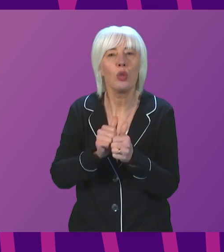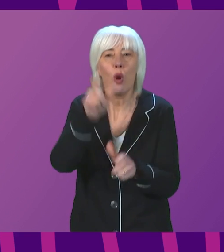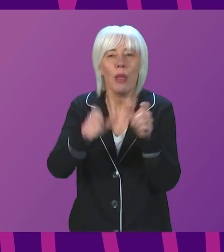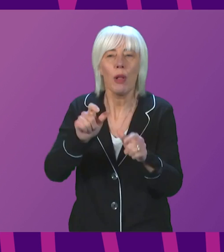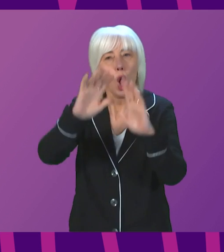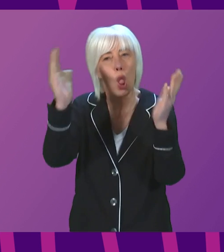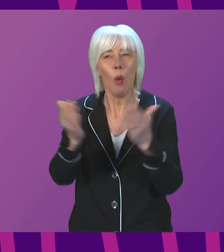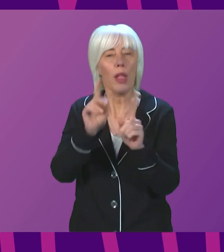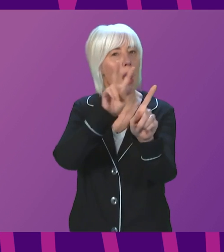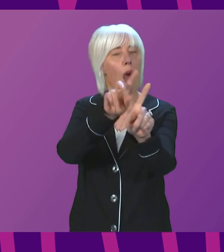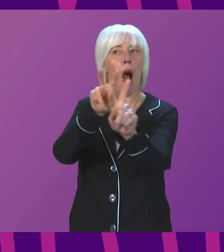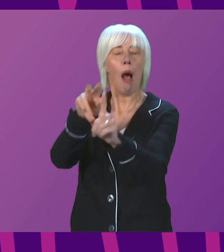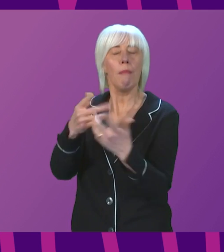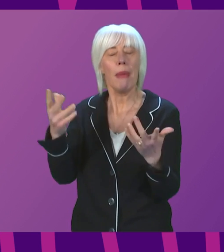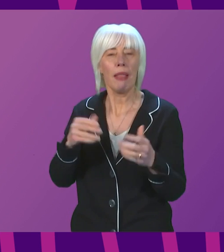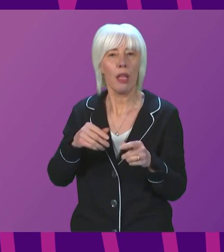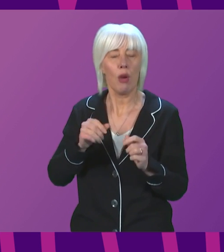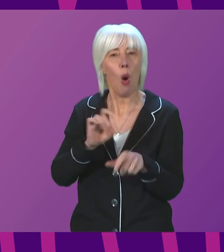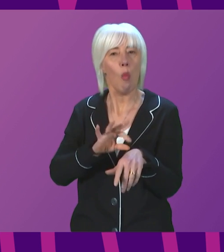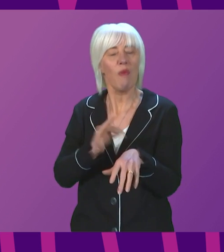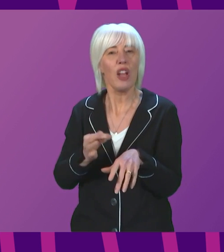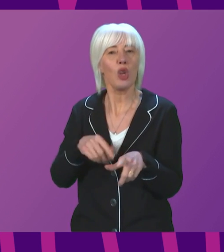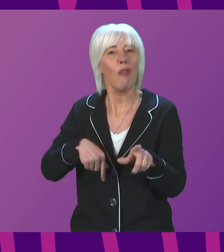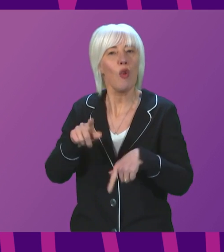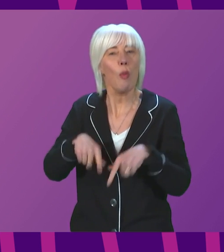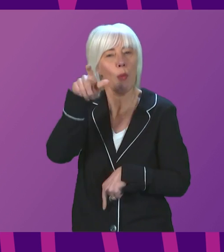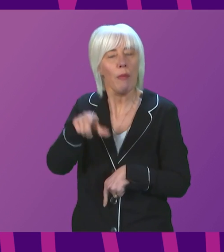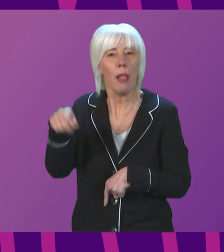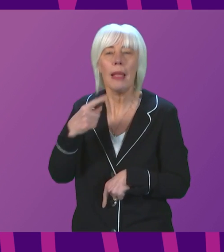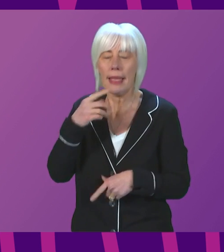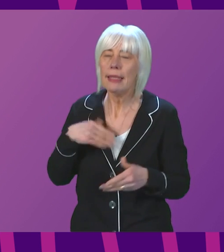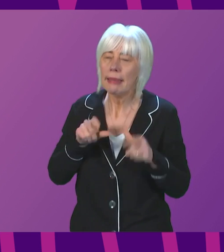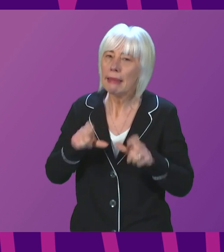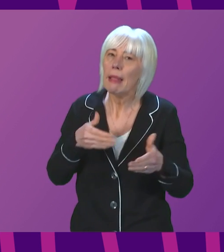to go, with many professional footballers in this country speaking of the barriers that remain to players coming out.